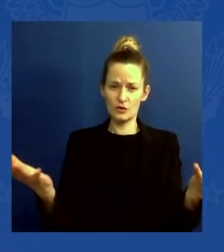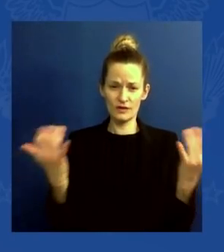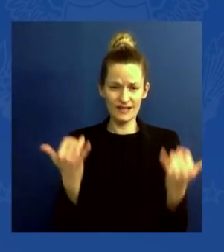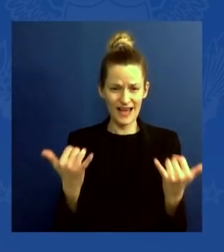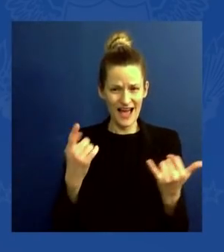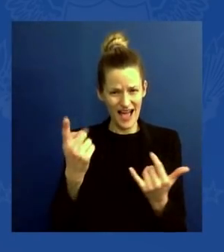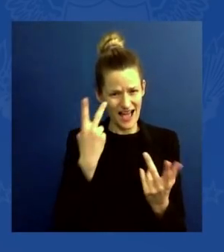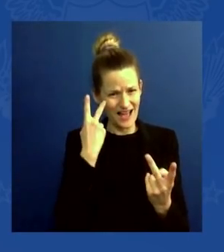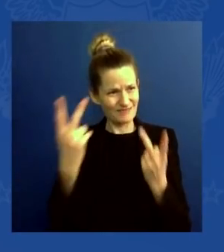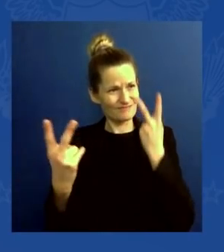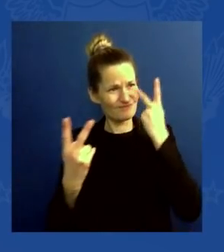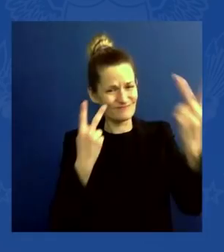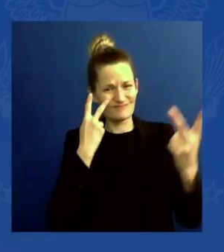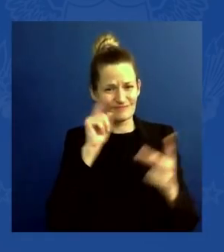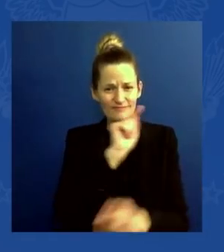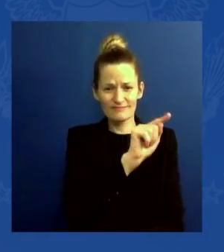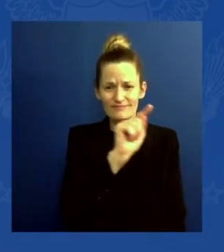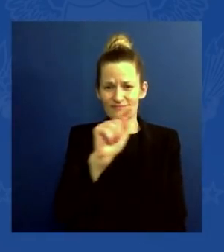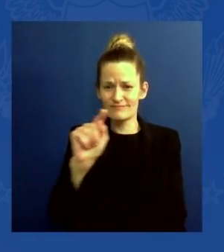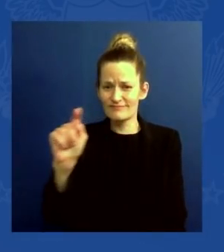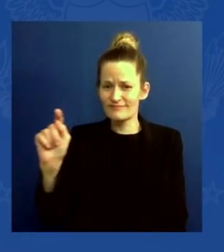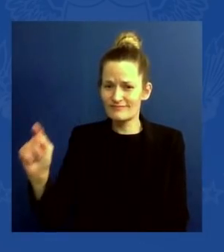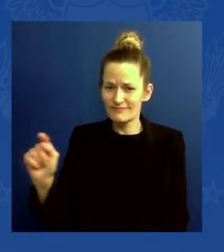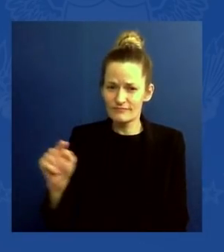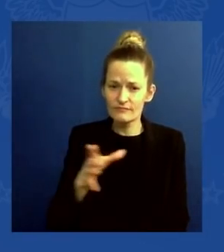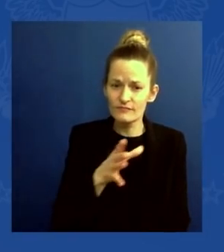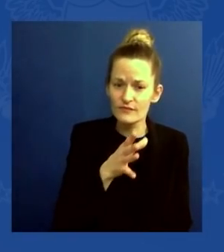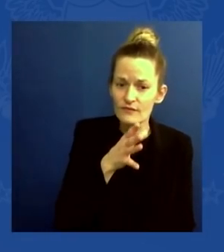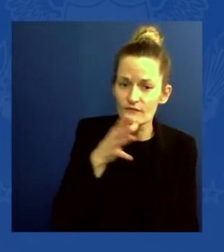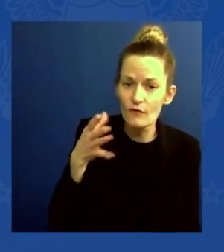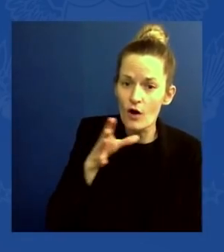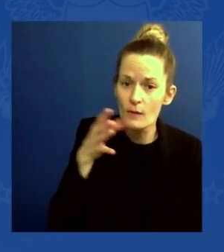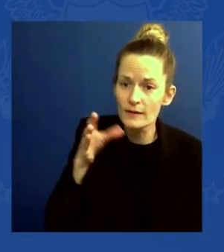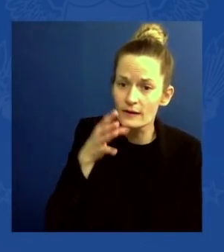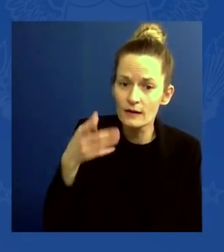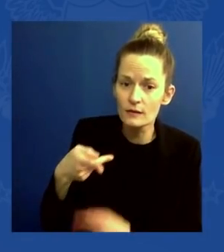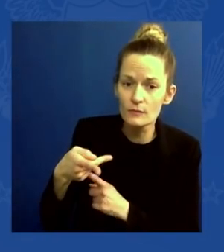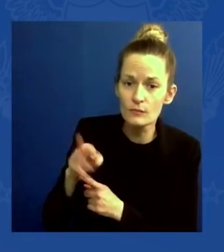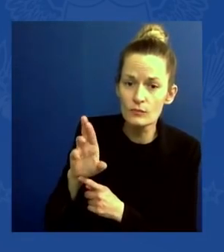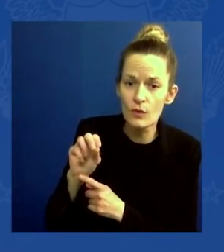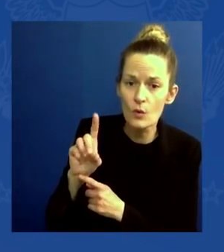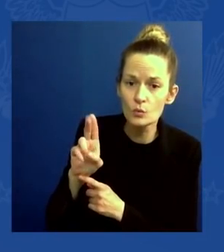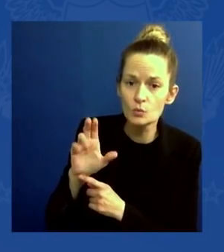What -- like, for example, if I had -- if we were all going out and having lunch together